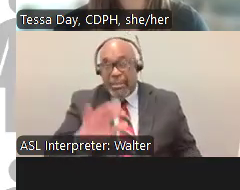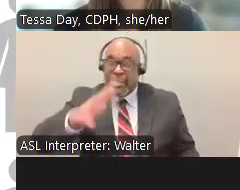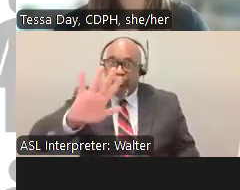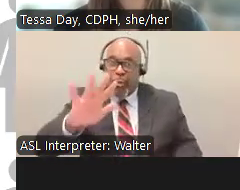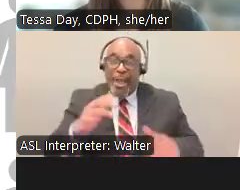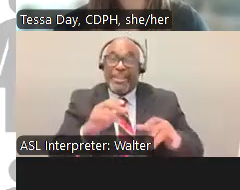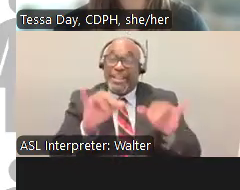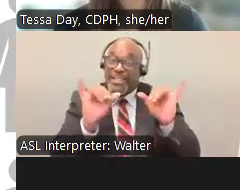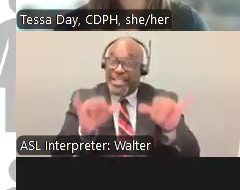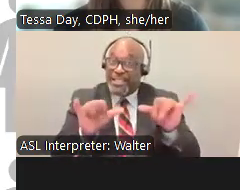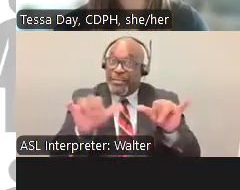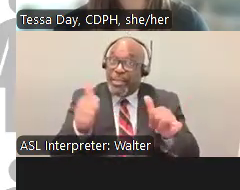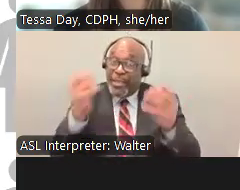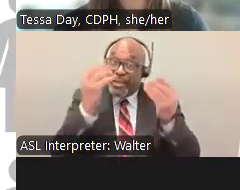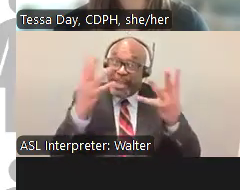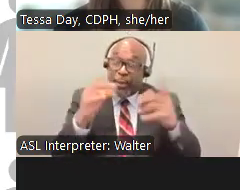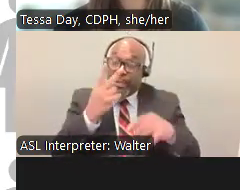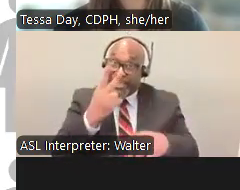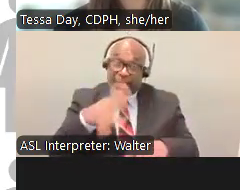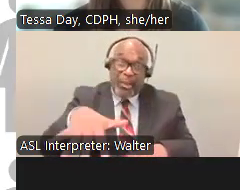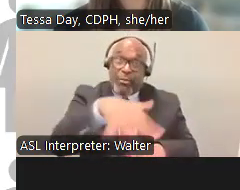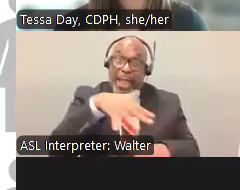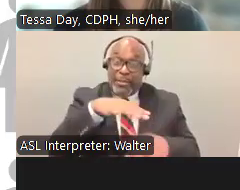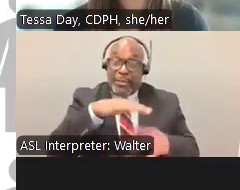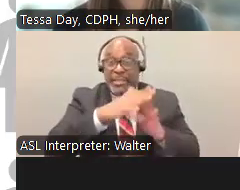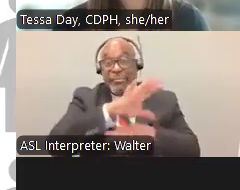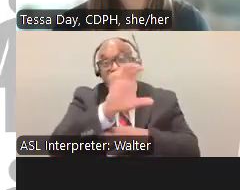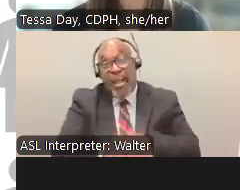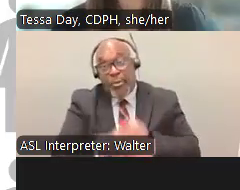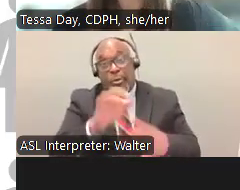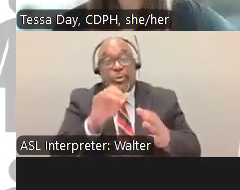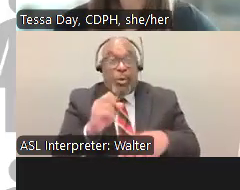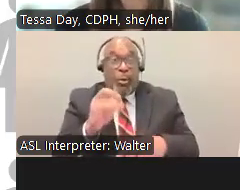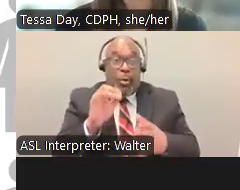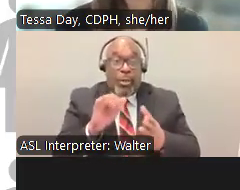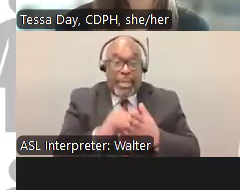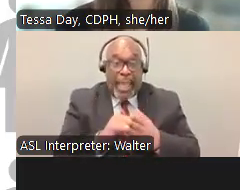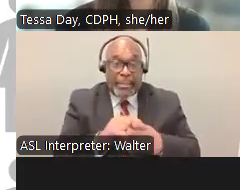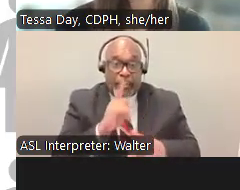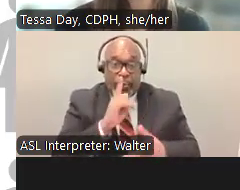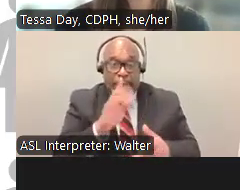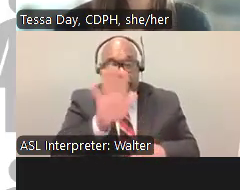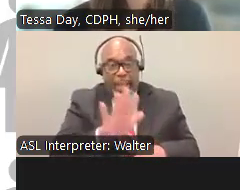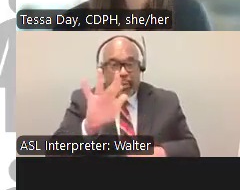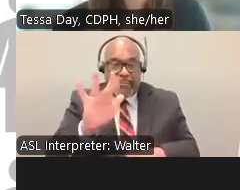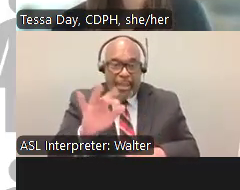13:23:16 other data we see across 13:23:18 Chicago. And that's over 13:23:21 500,000 adults in Chicago. So 13:23:22 disability is very common, and